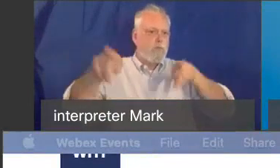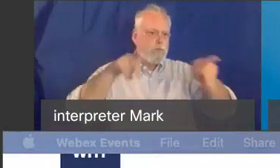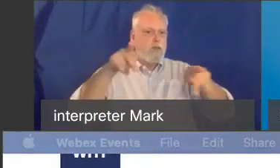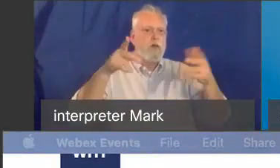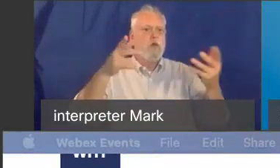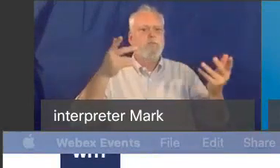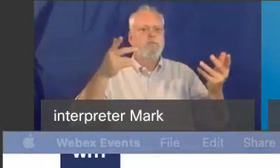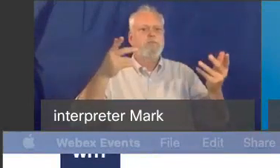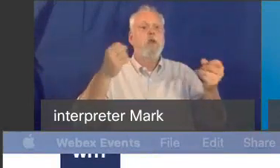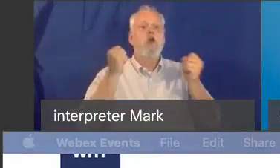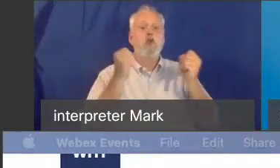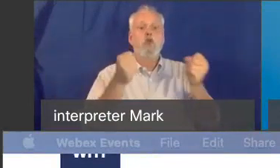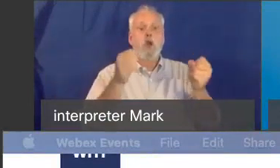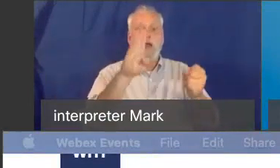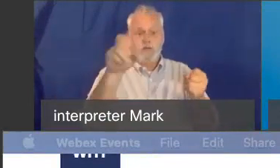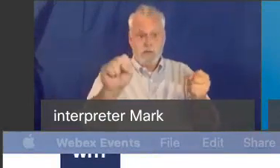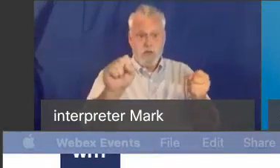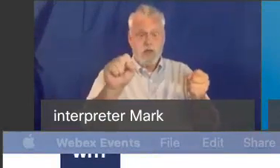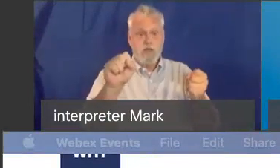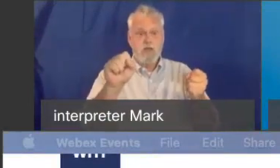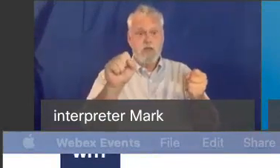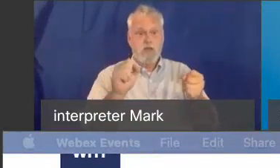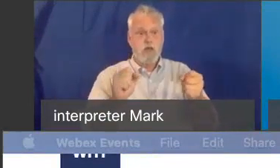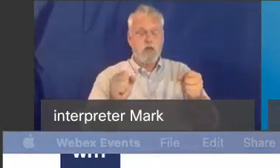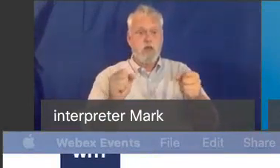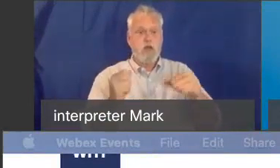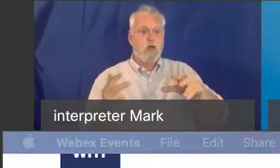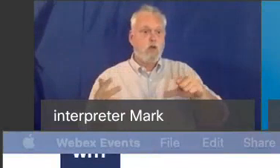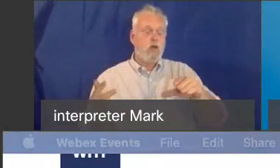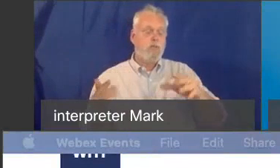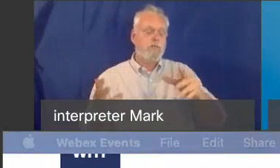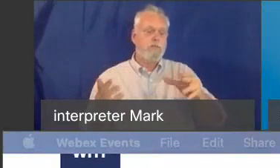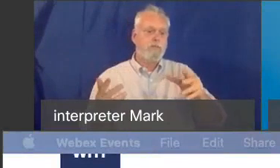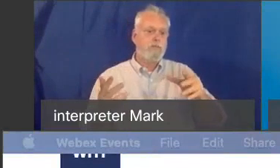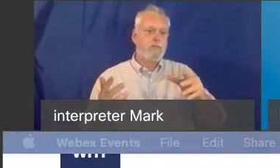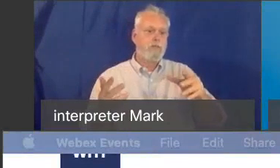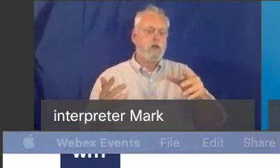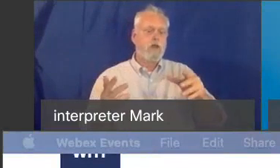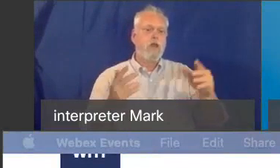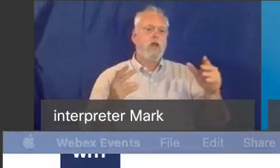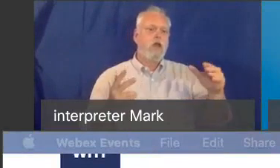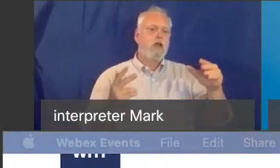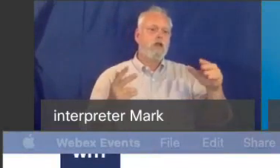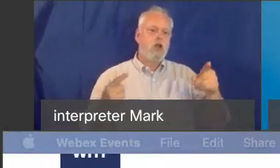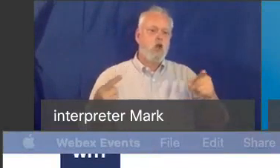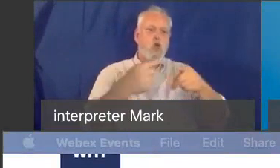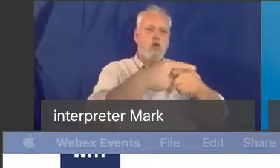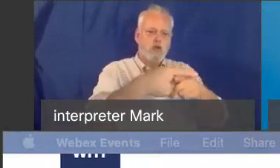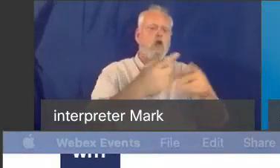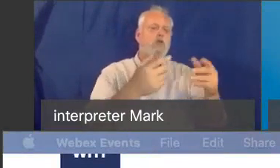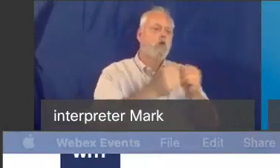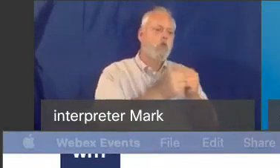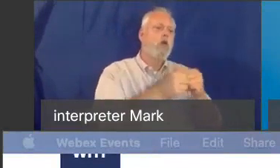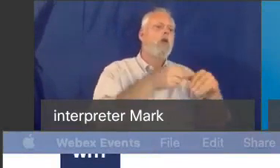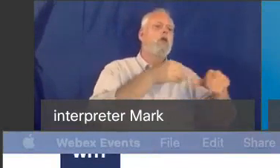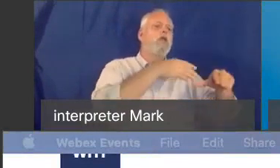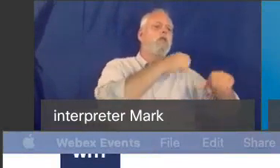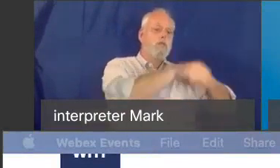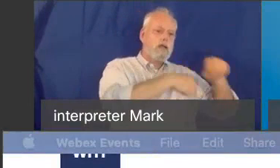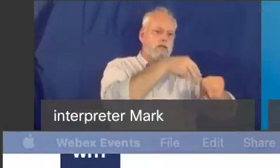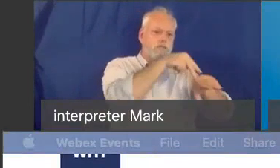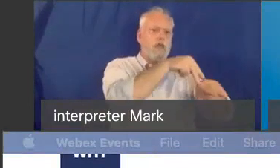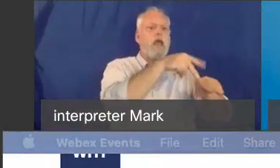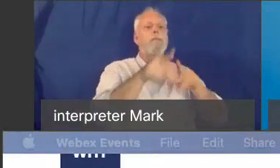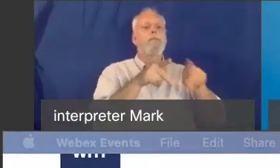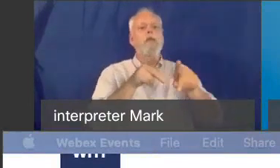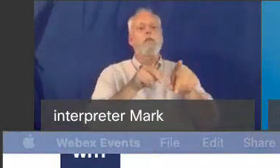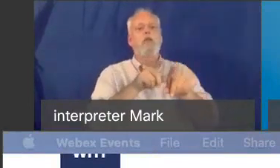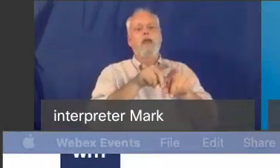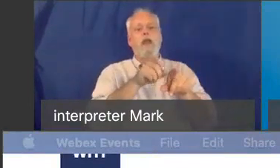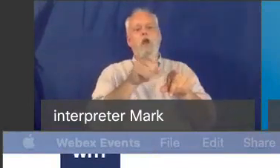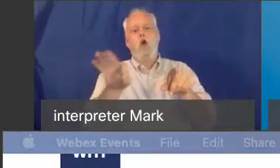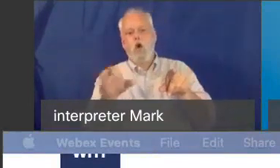People driving buses crossing across people by bicycling, and also the lighting and boarding of people on and off of message that the late buys and our design.